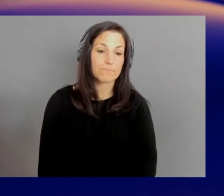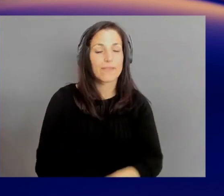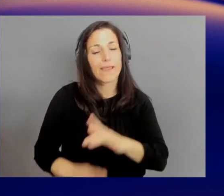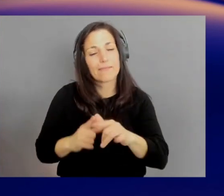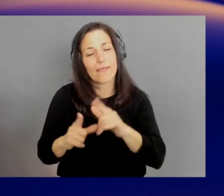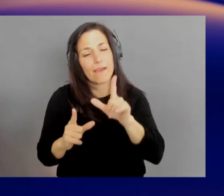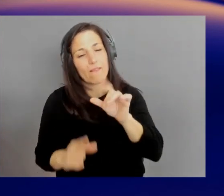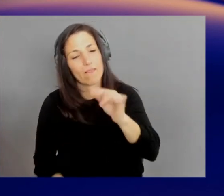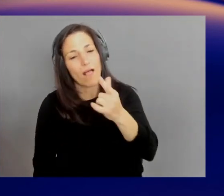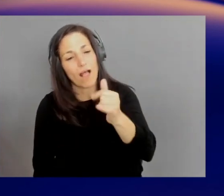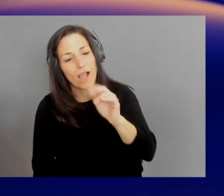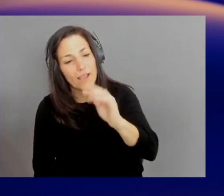you'd kind of expect with pipeline tooling.